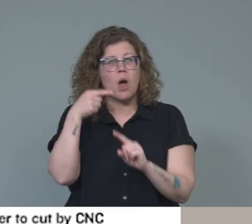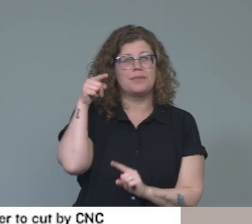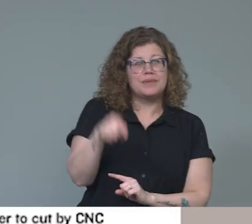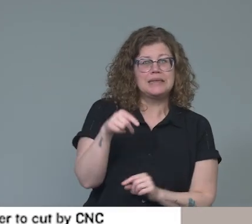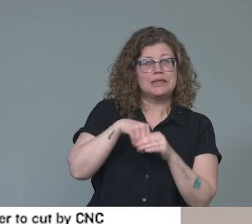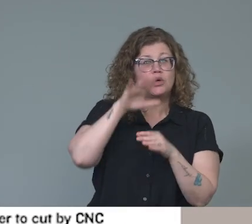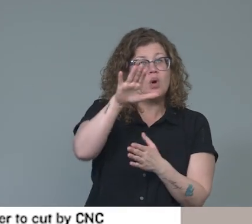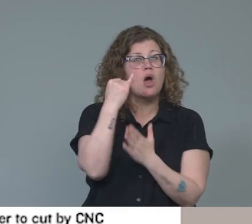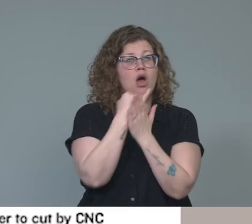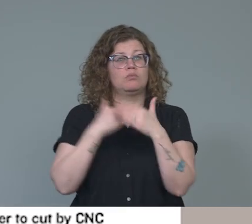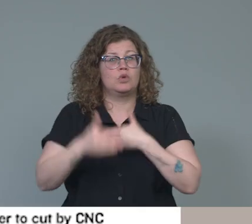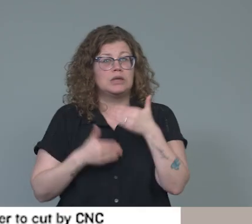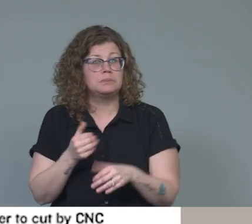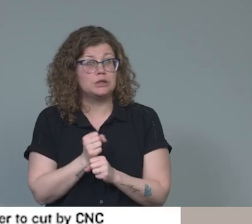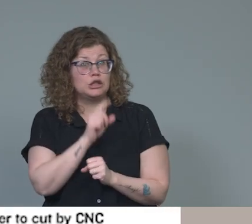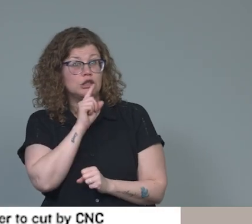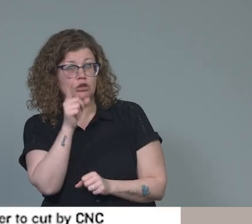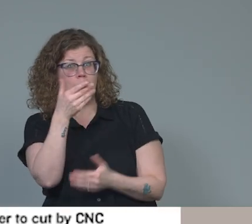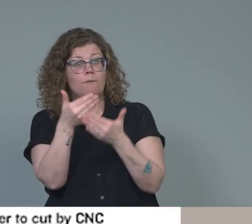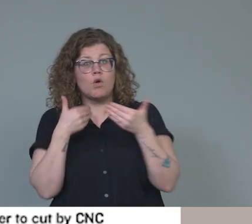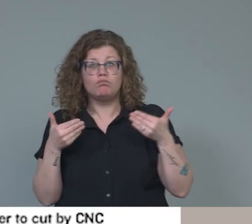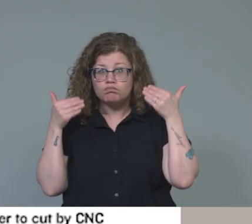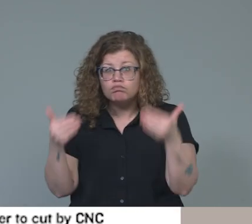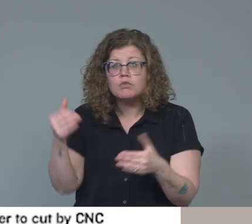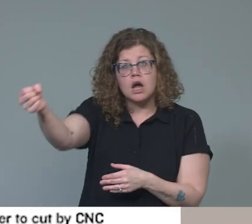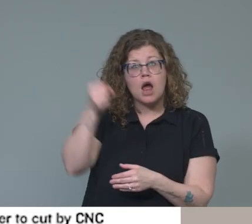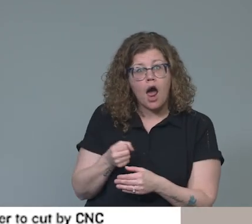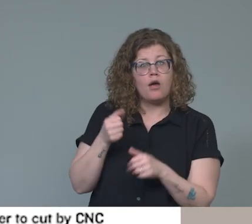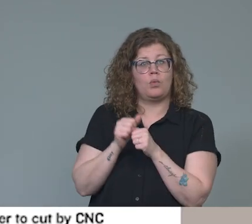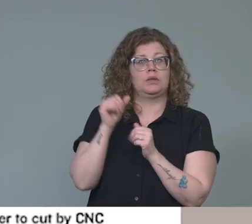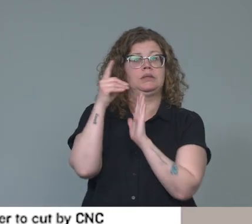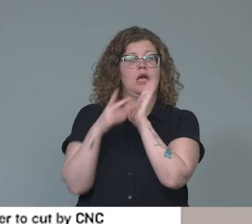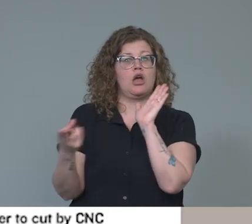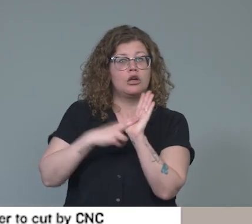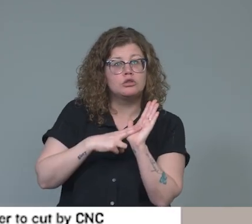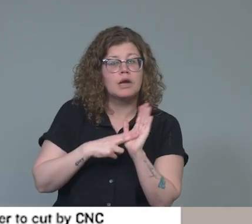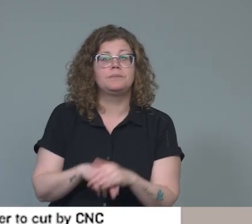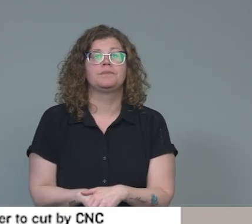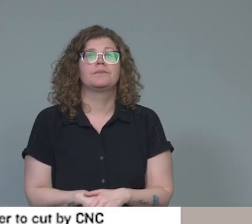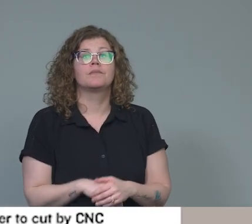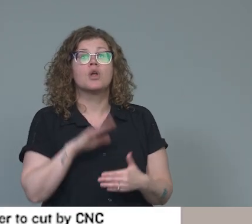painting versus painting on panels, the types of surfaces that you might have to paint on, whether you're working on unpainted